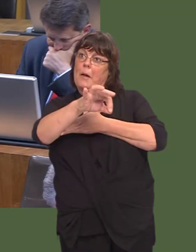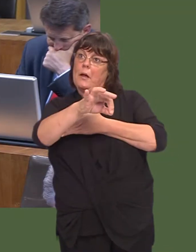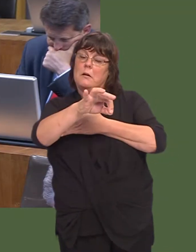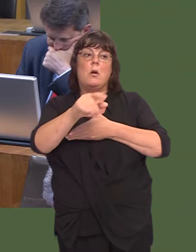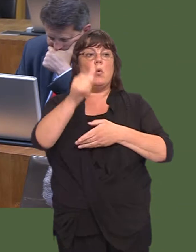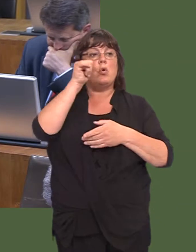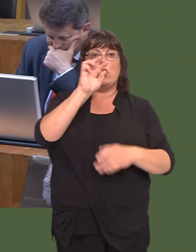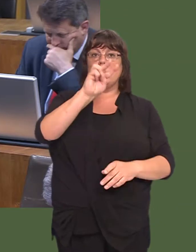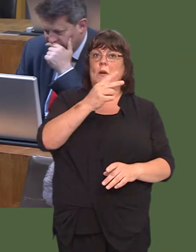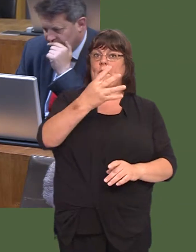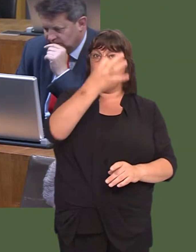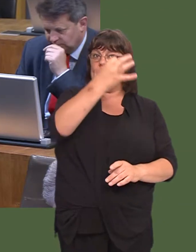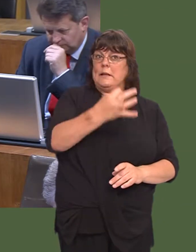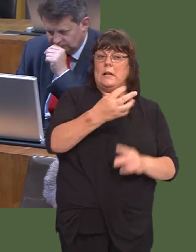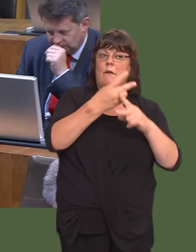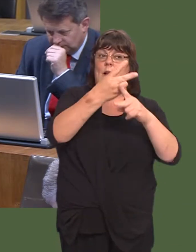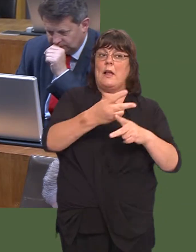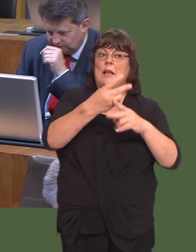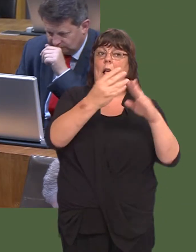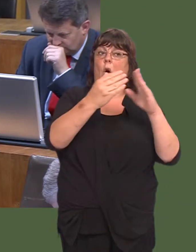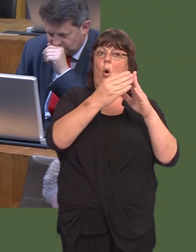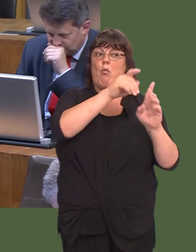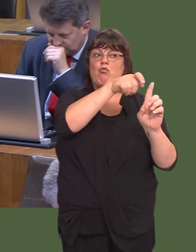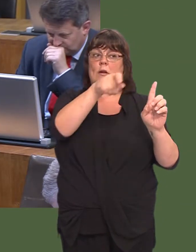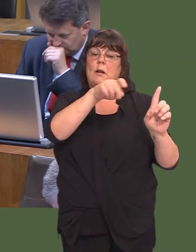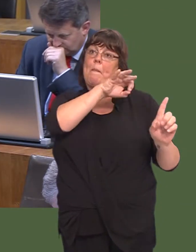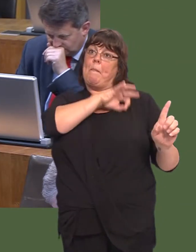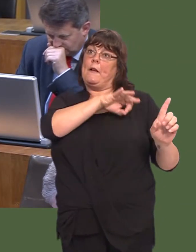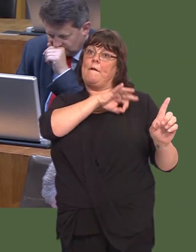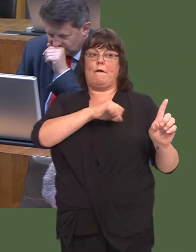We know that 25 per cent, roughly, of care home residents in Wales will benefit from